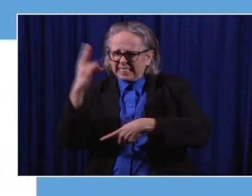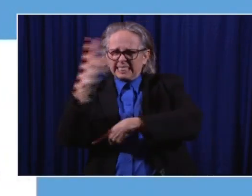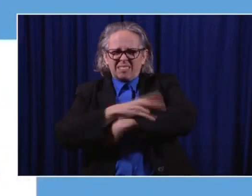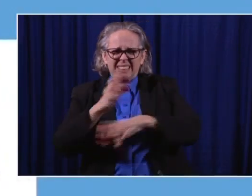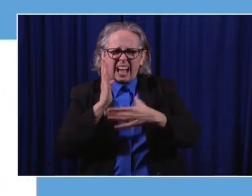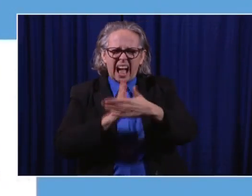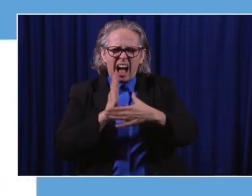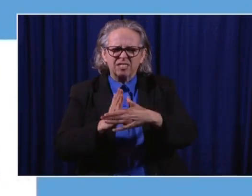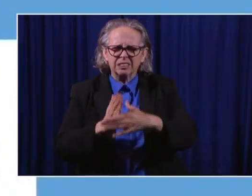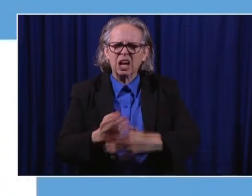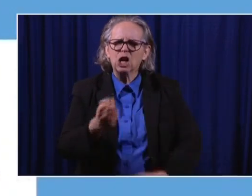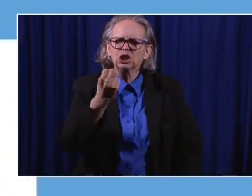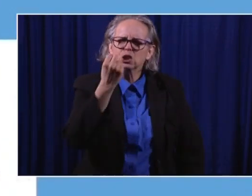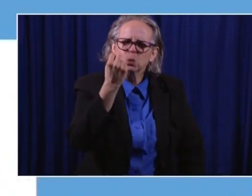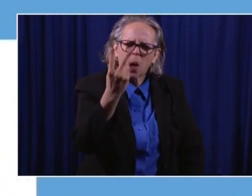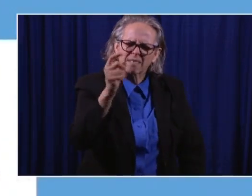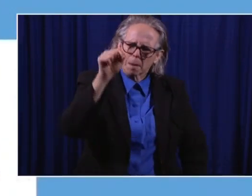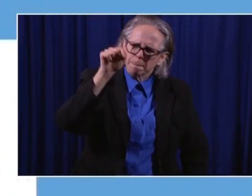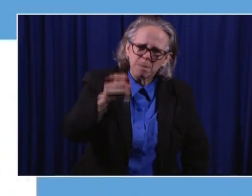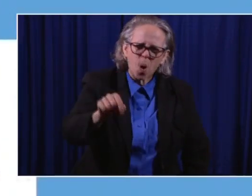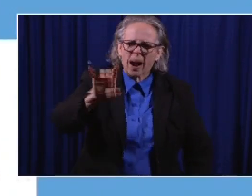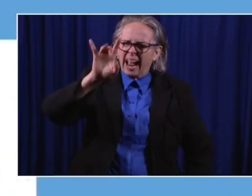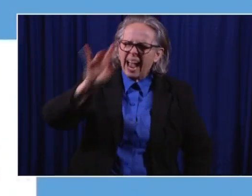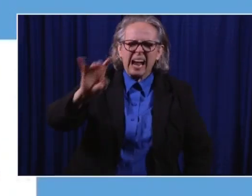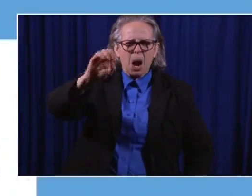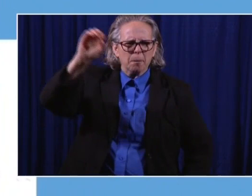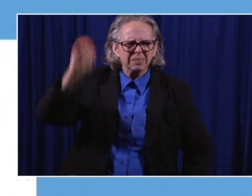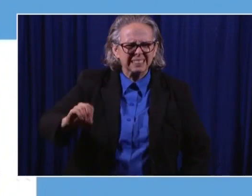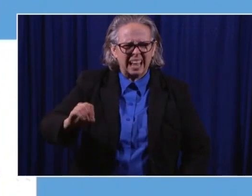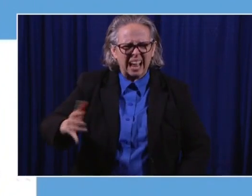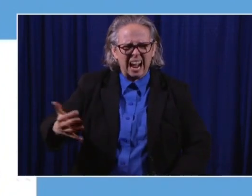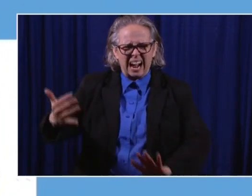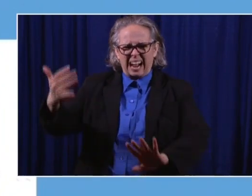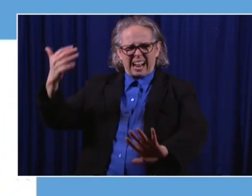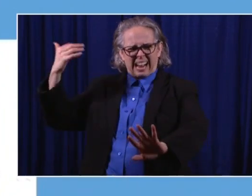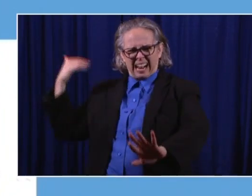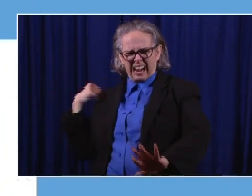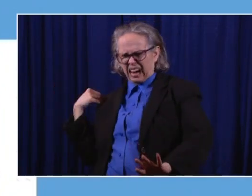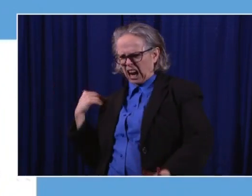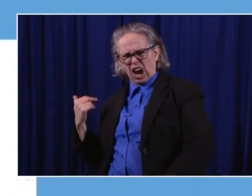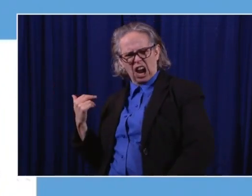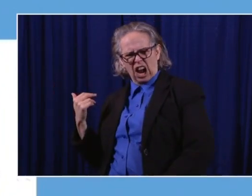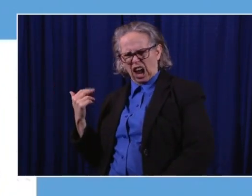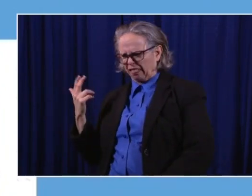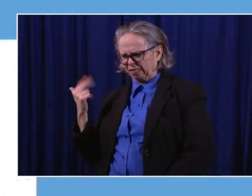THE POSITIVITY NATE -- THE POSITIVITY RATE IS 7.8 POSITIVITY.